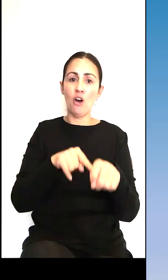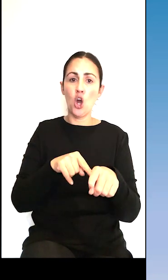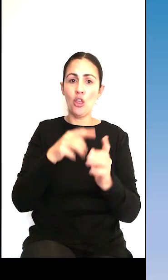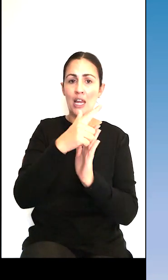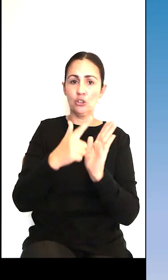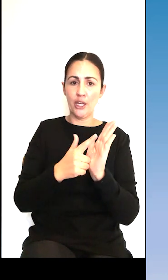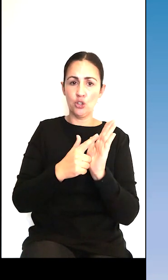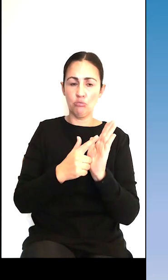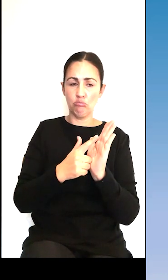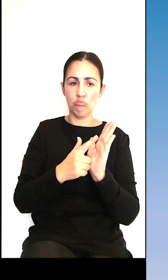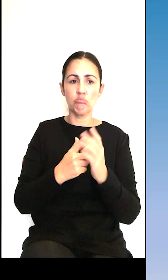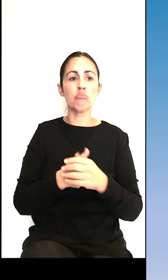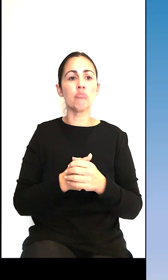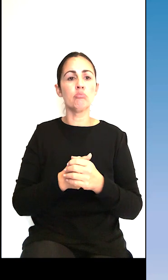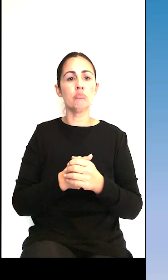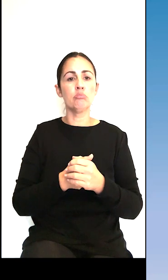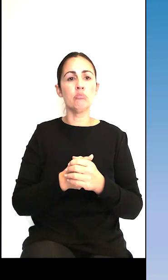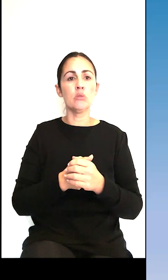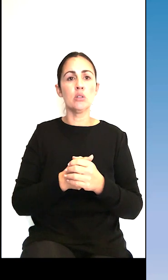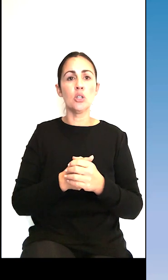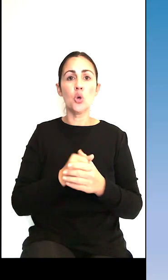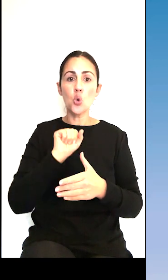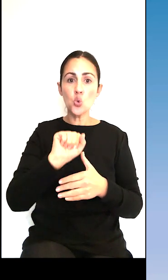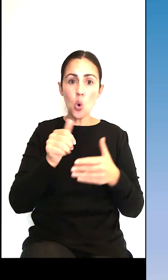And they can be listed in advance care directives,